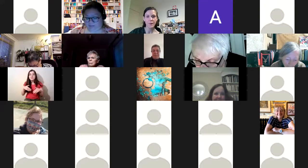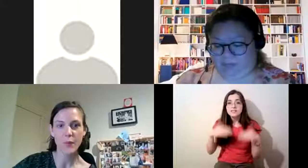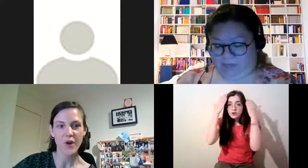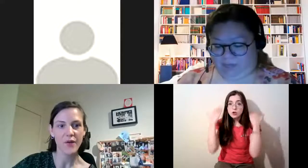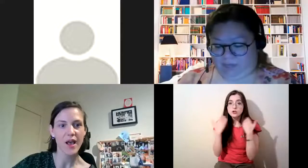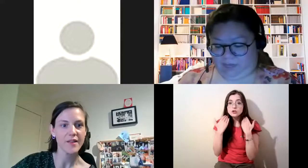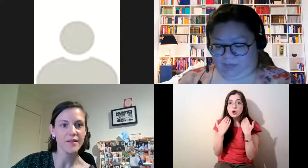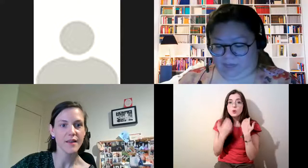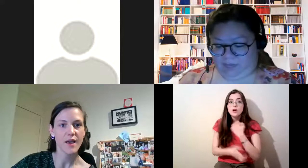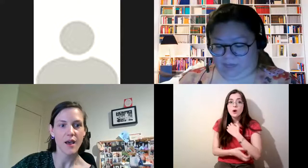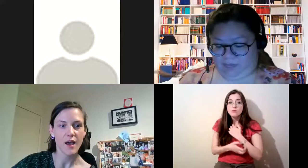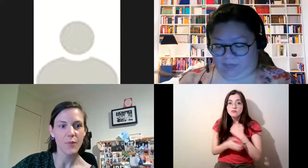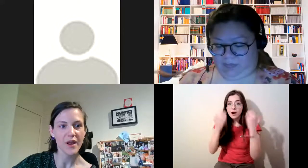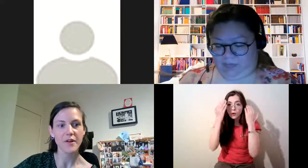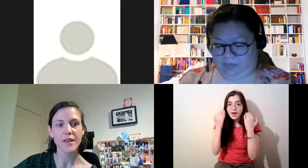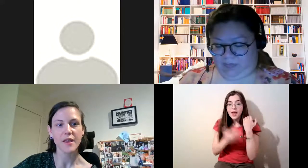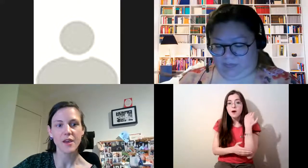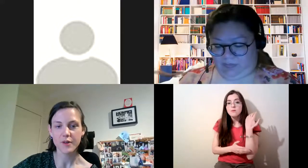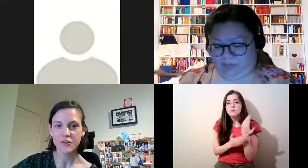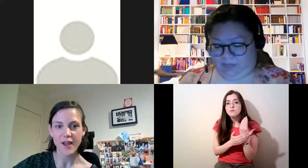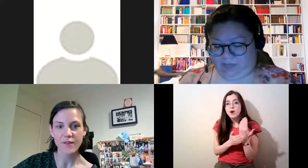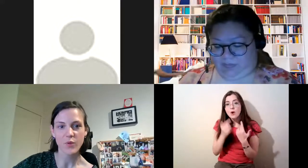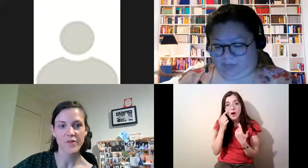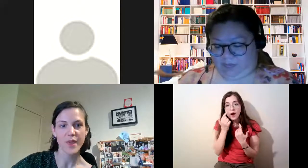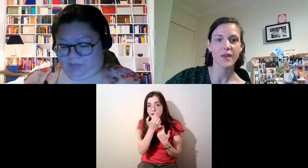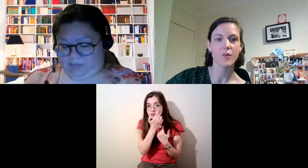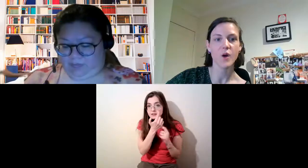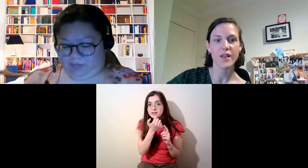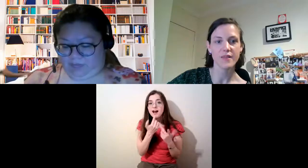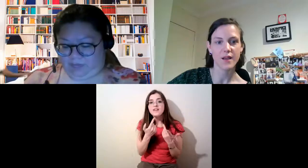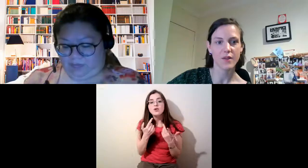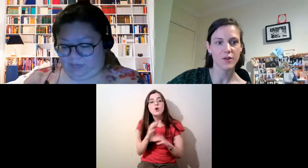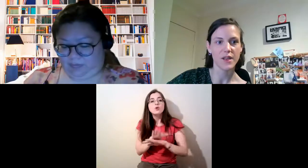and brown eyes i'm wearing a green dress with pink and white stars on it